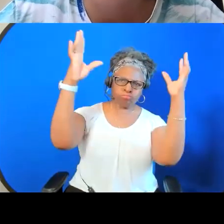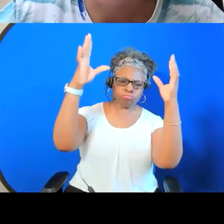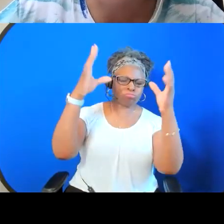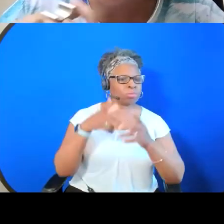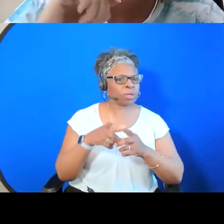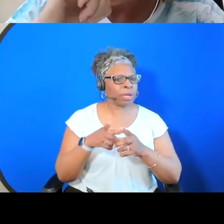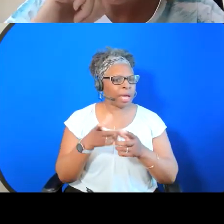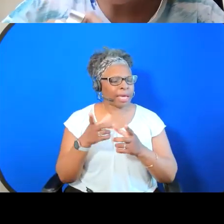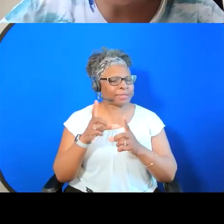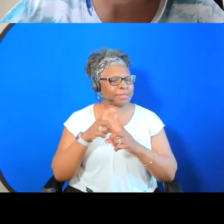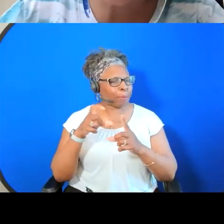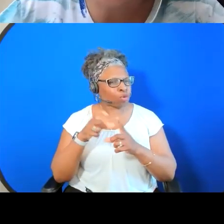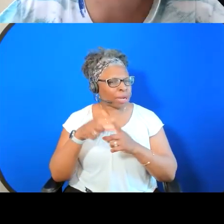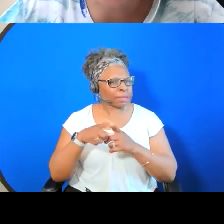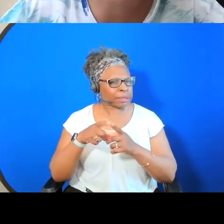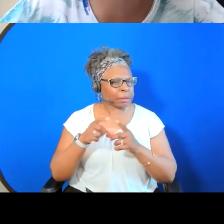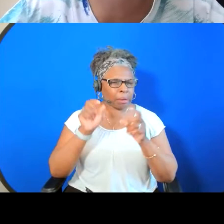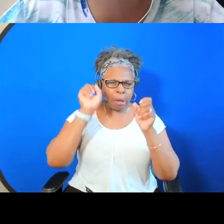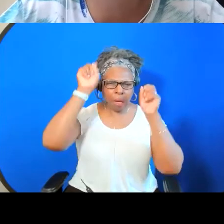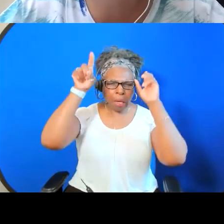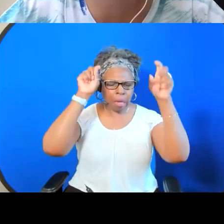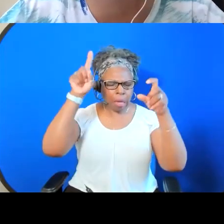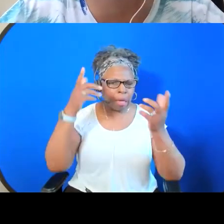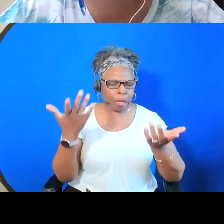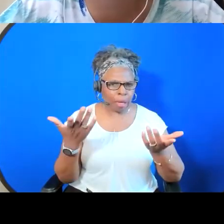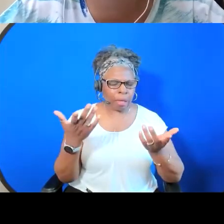And I organised it several times in different settings and